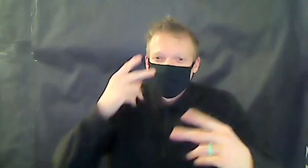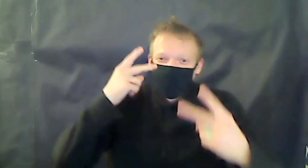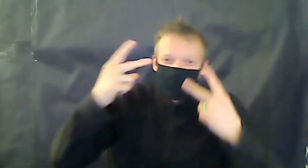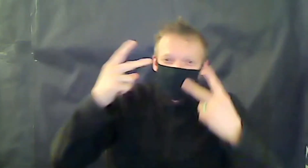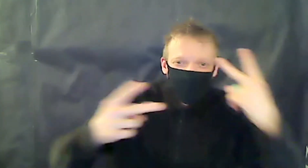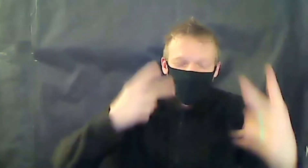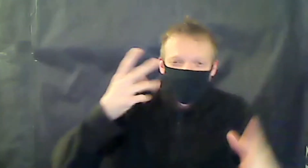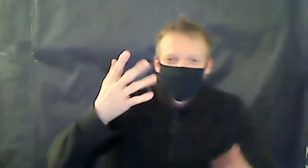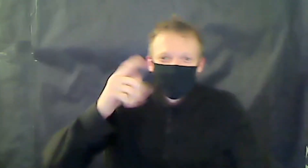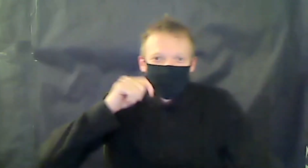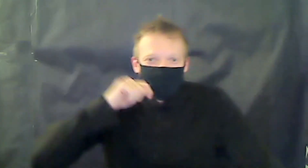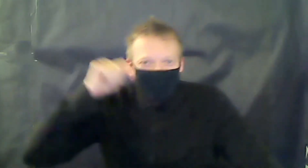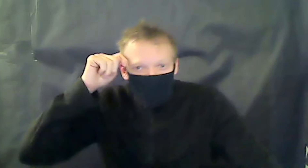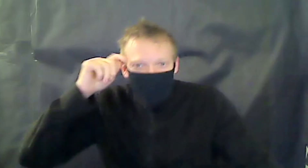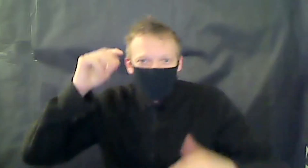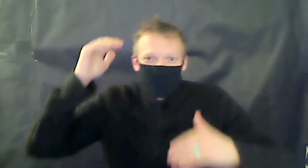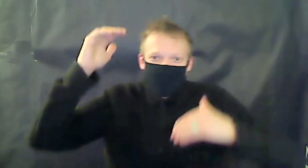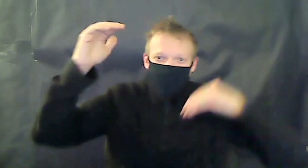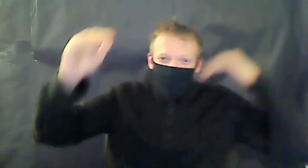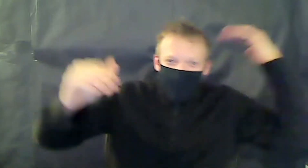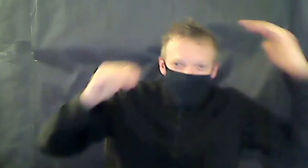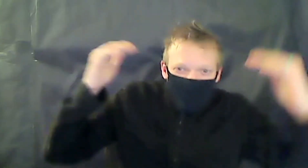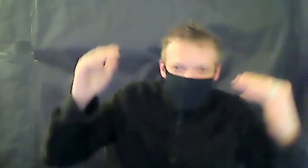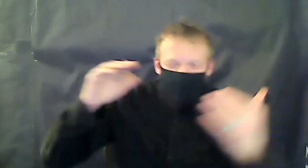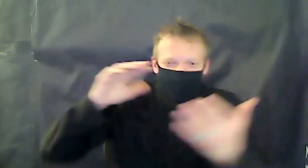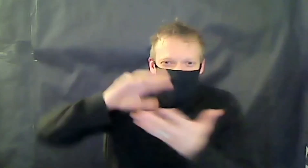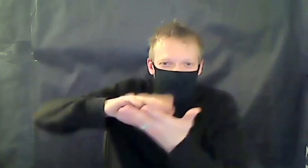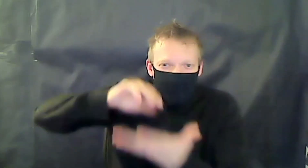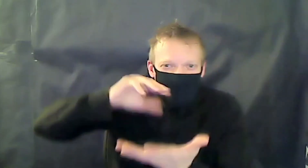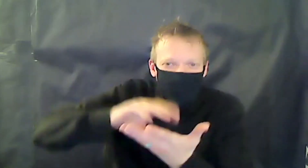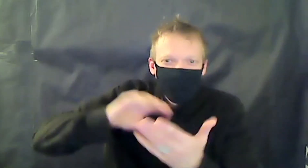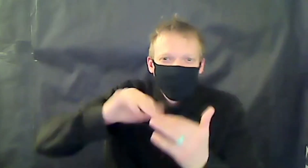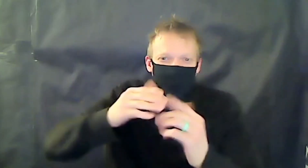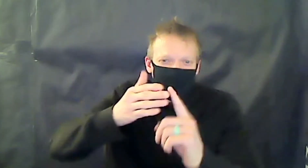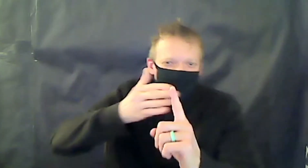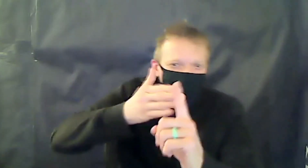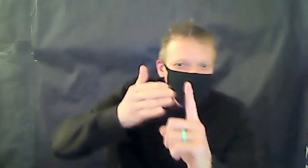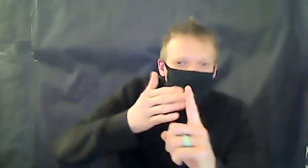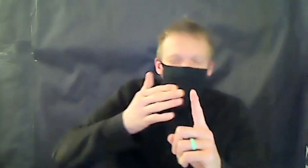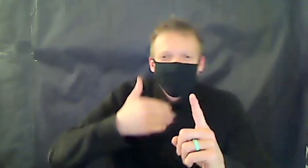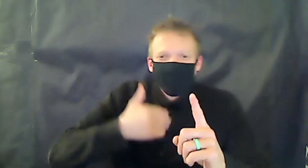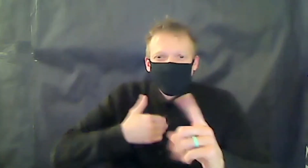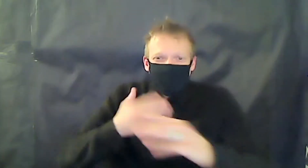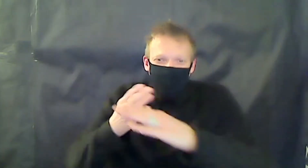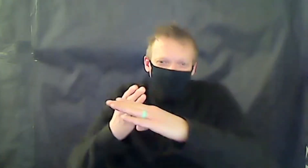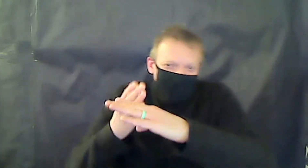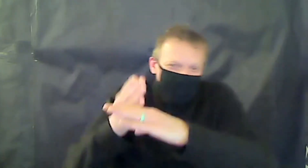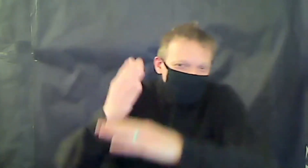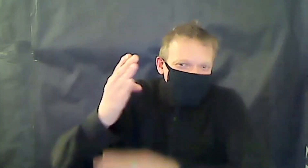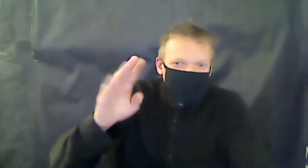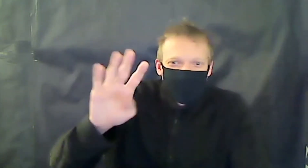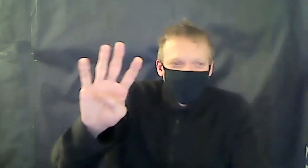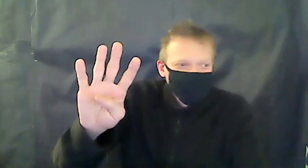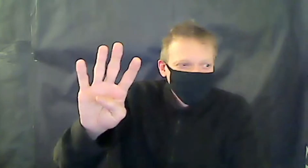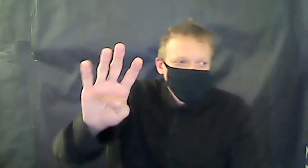I loved Lobby Day. Everybody coming to visit, the students, the adults,